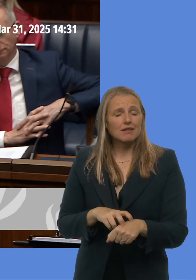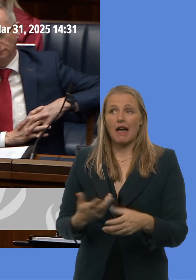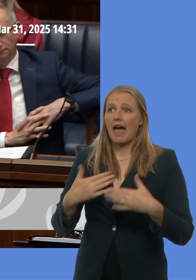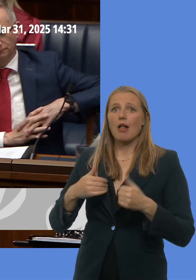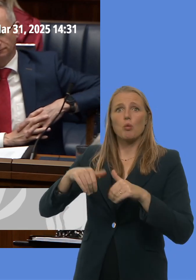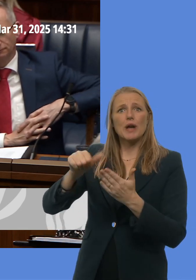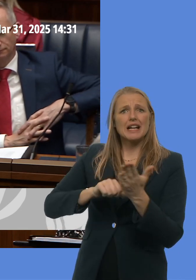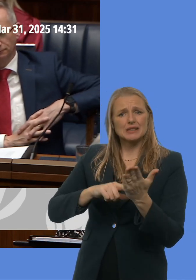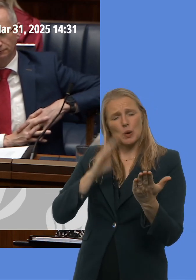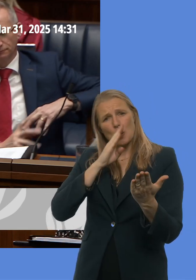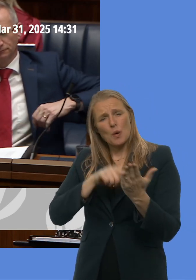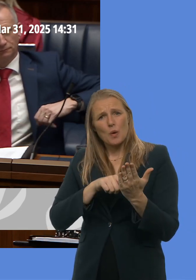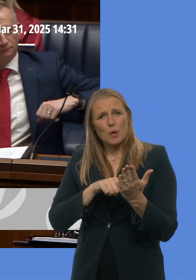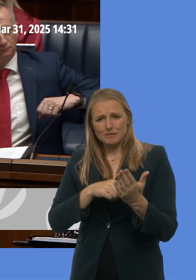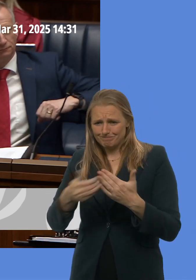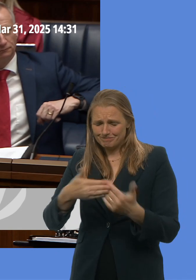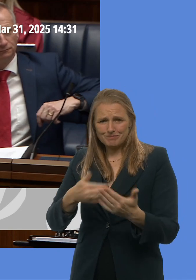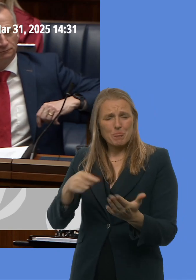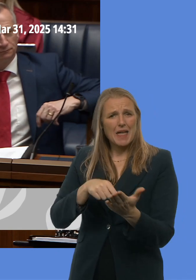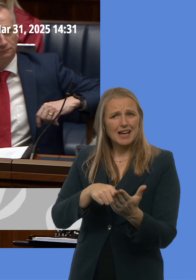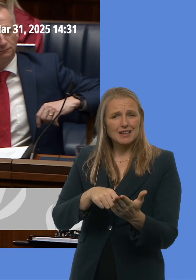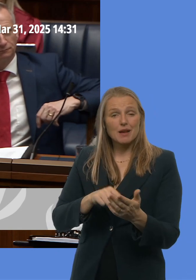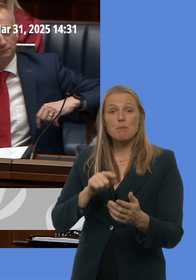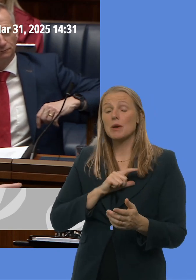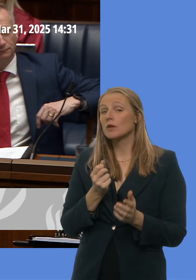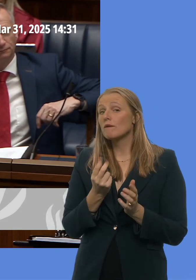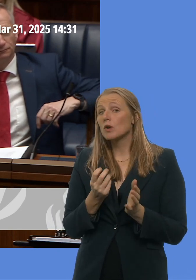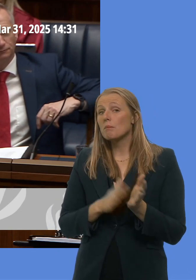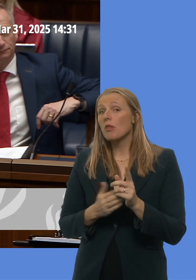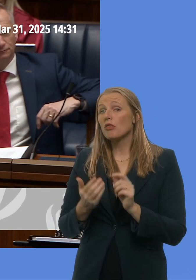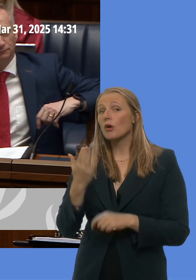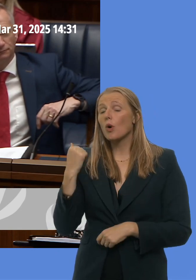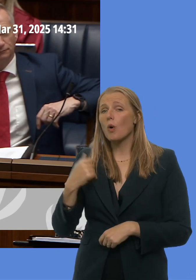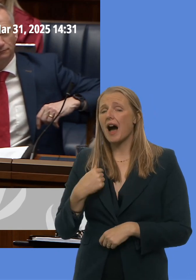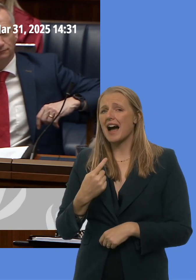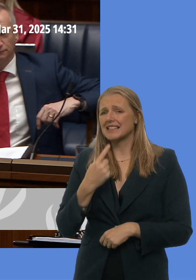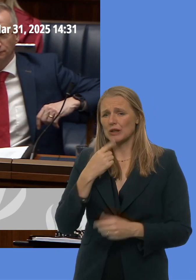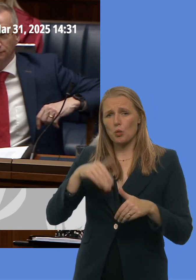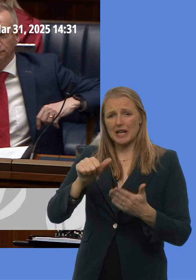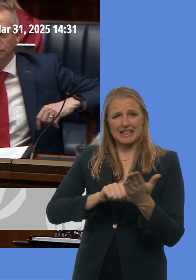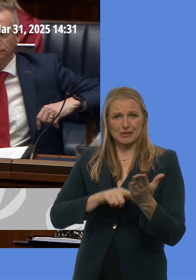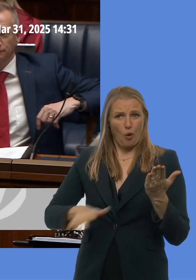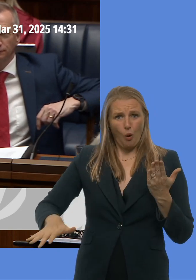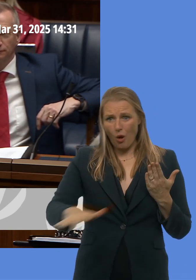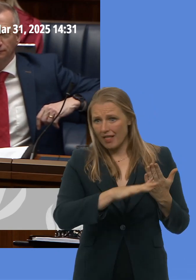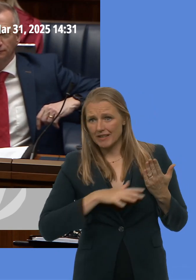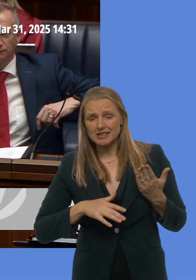As I said in my remarks some 14 months ago, these are things that do not discriminate. These are our core public services, and that